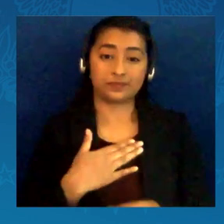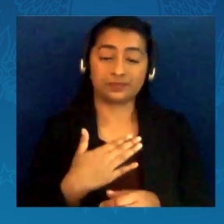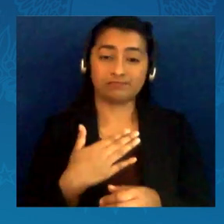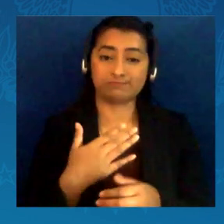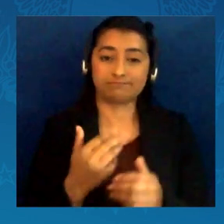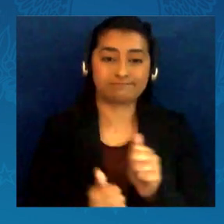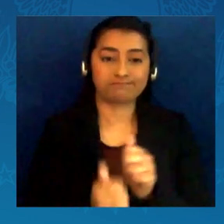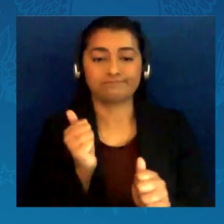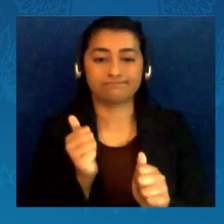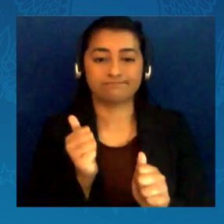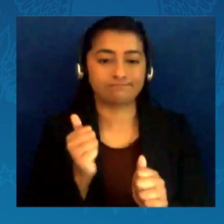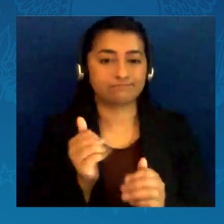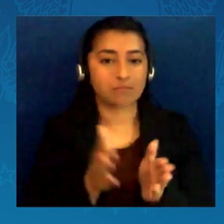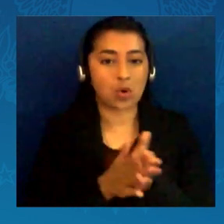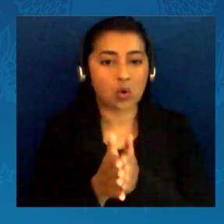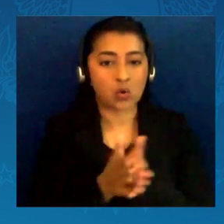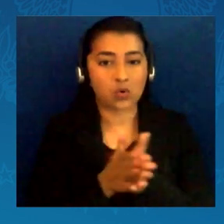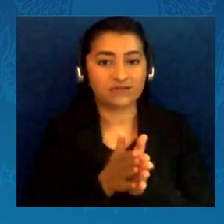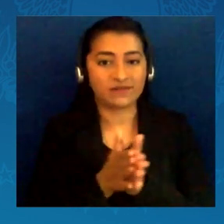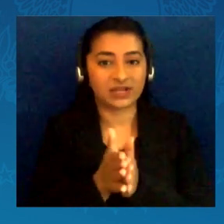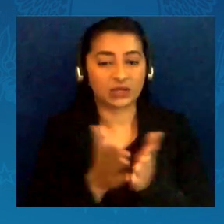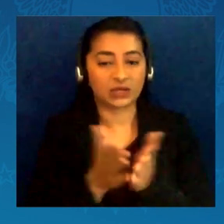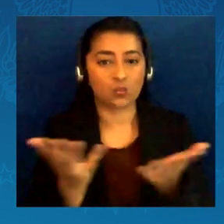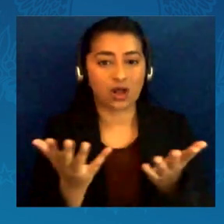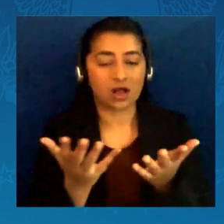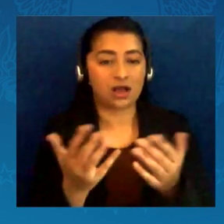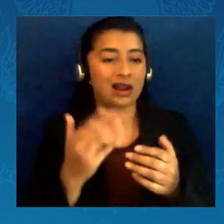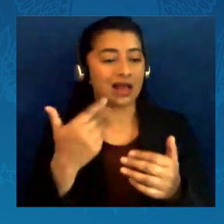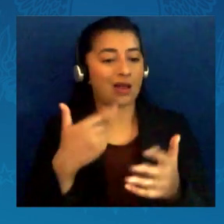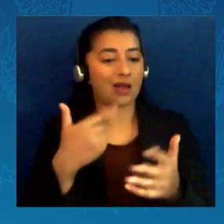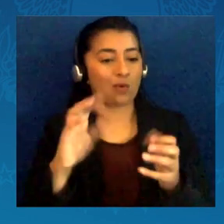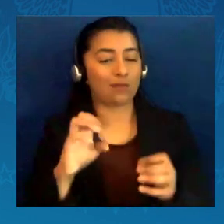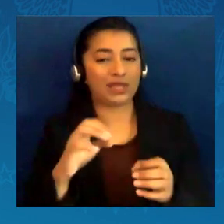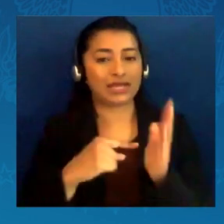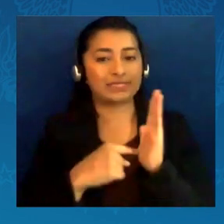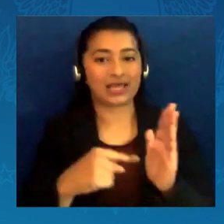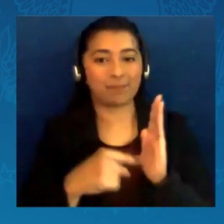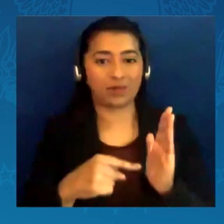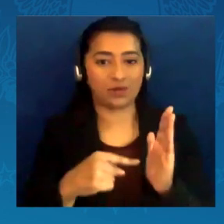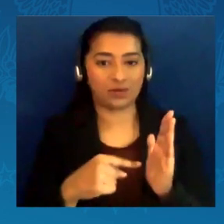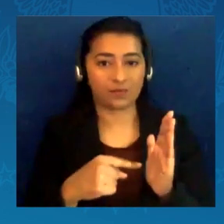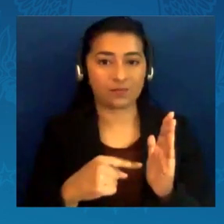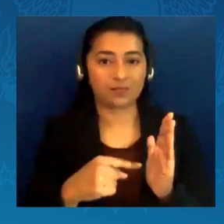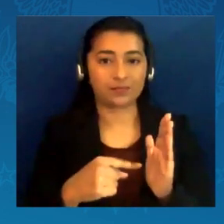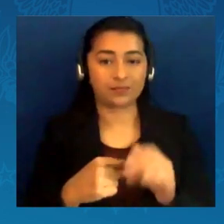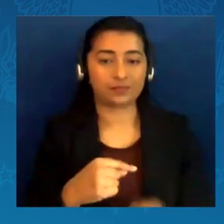is really just being that example and really being someone that young girls,